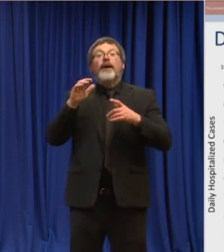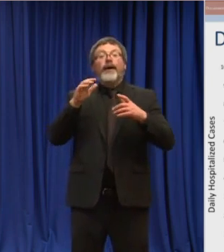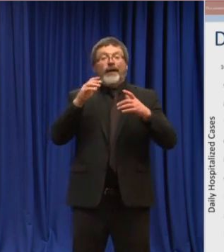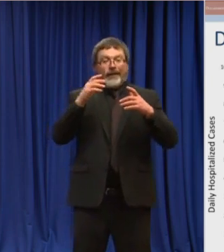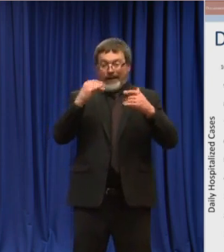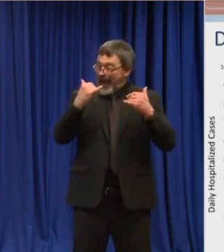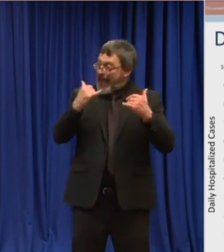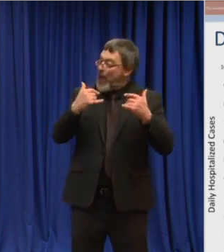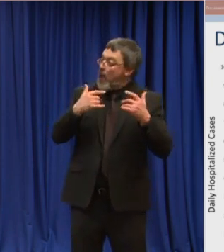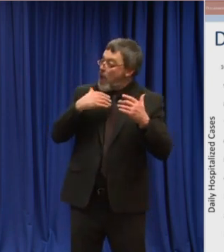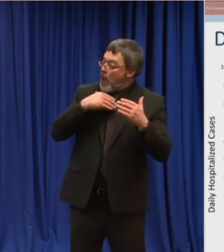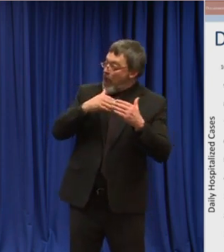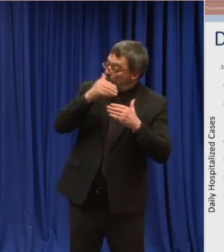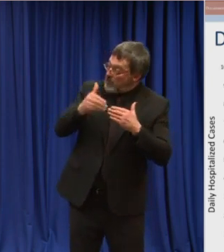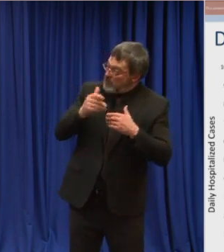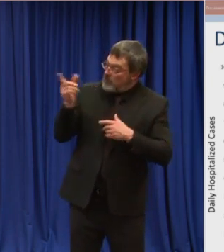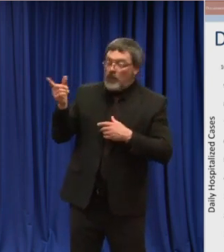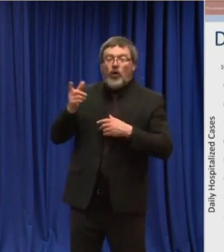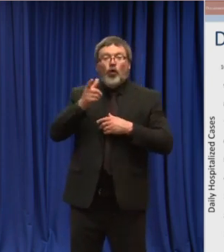WE HAVE DATA LOOKING AT HOSPITALIZATION NUMBERS.